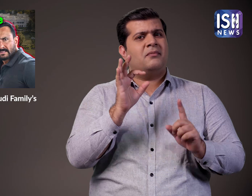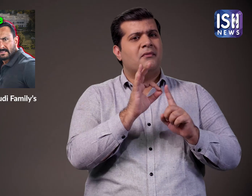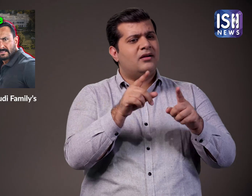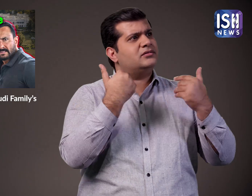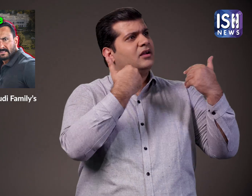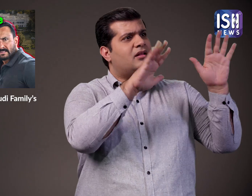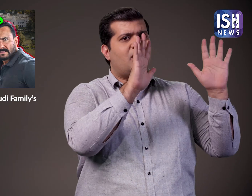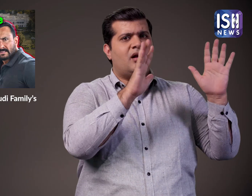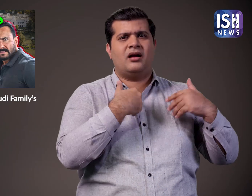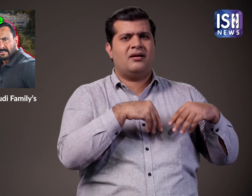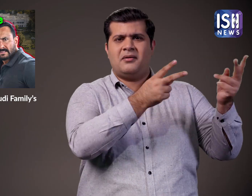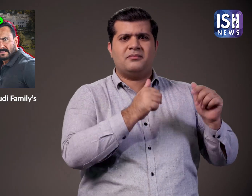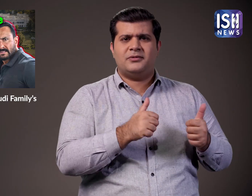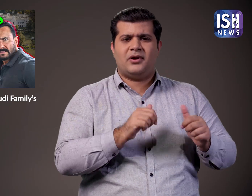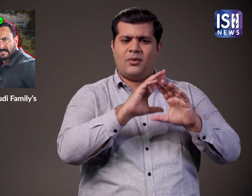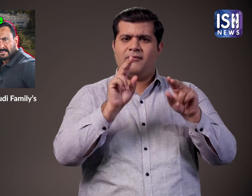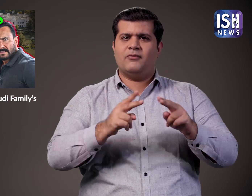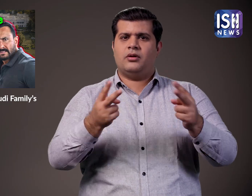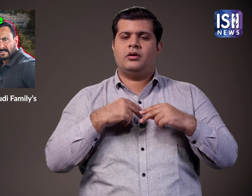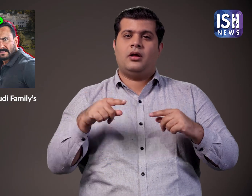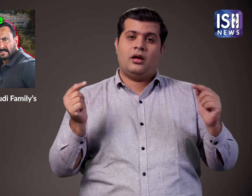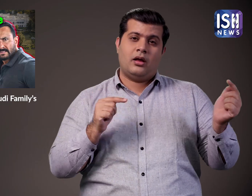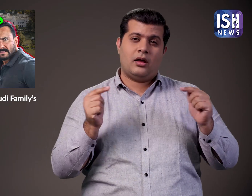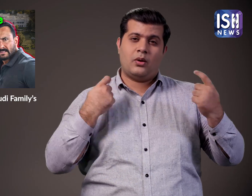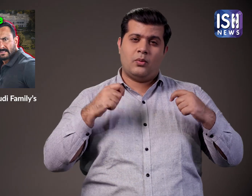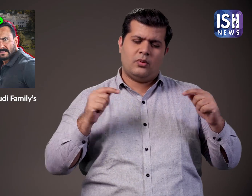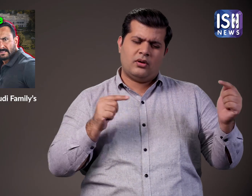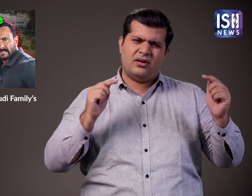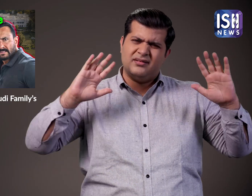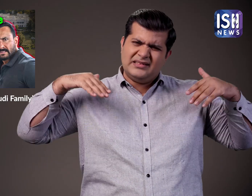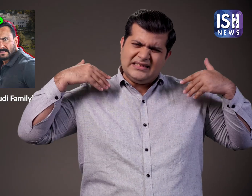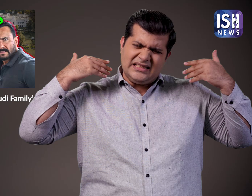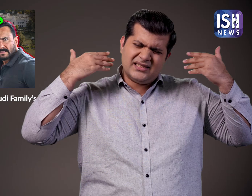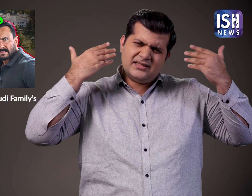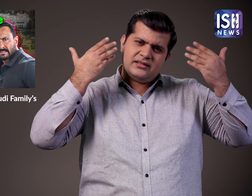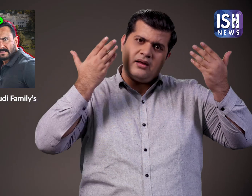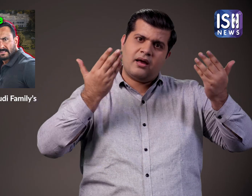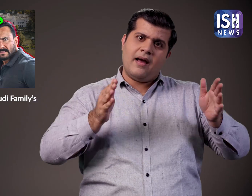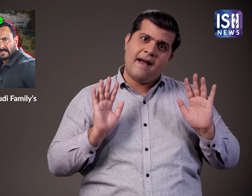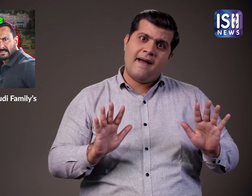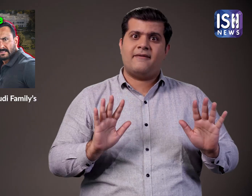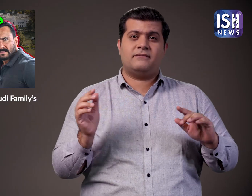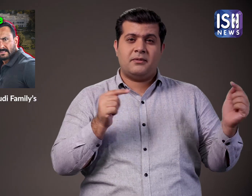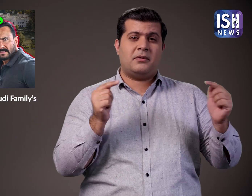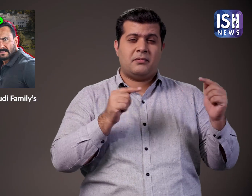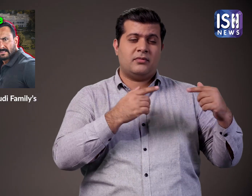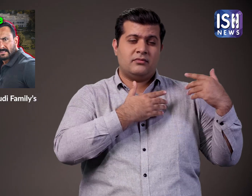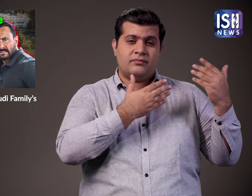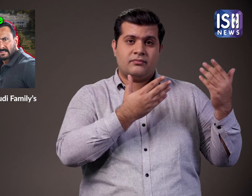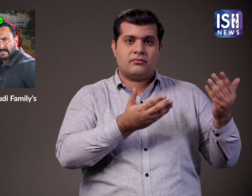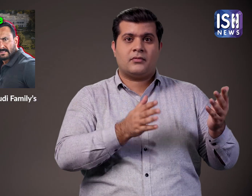Sajida's family claims that since Abida moved to Pakistan, Sajida is the sole heir. The dispute between the sisters' families has been ongoing for years.